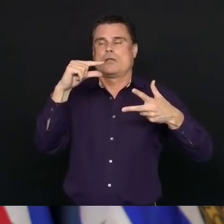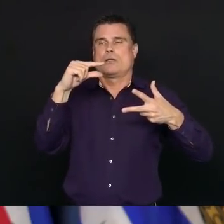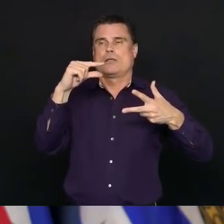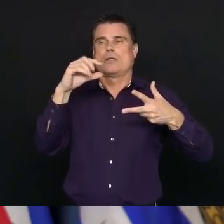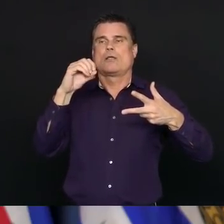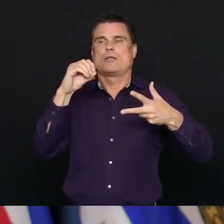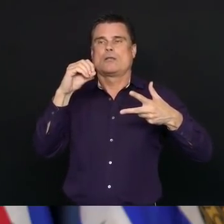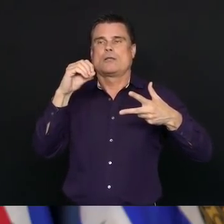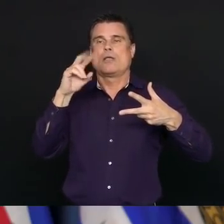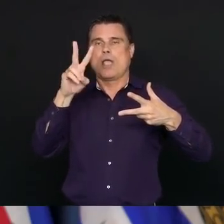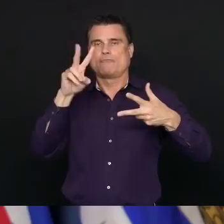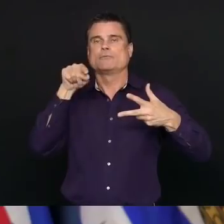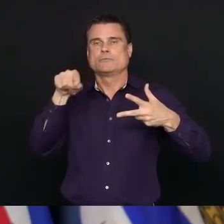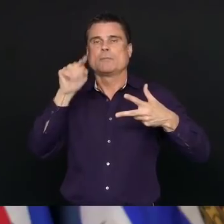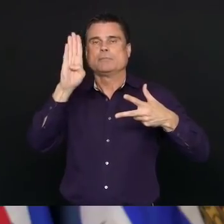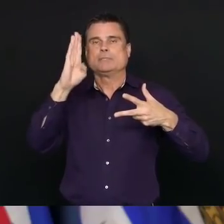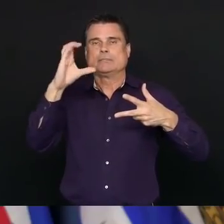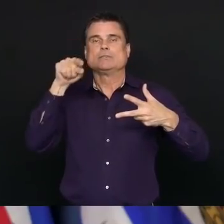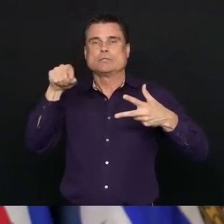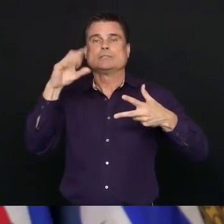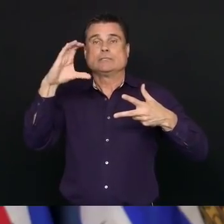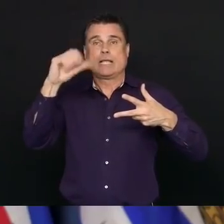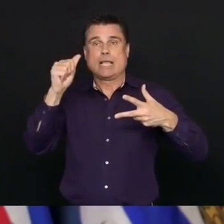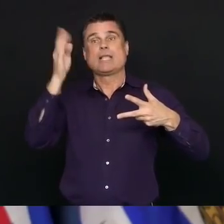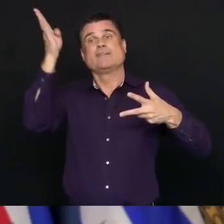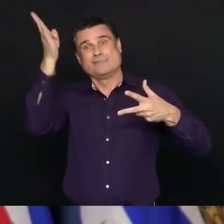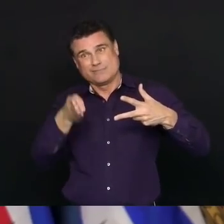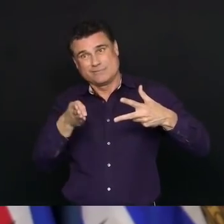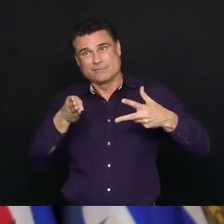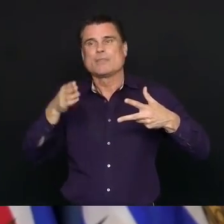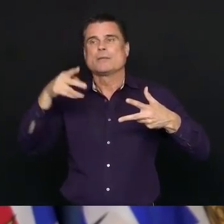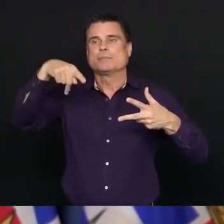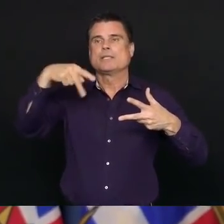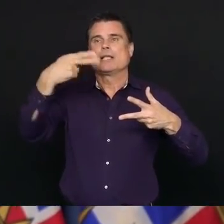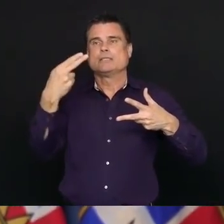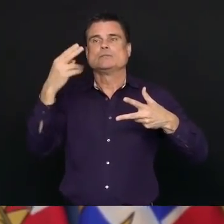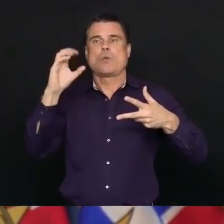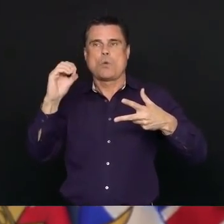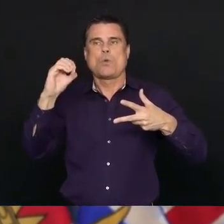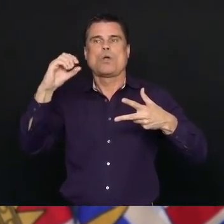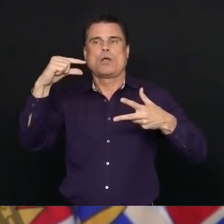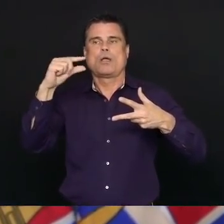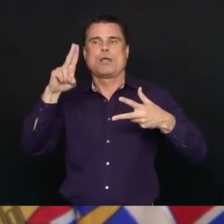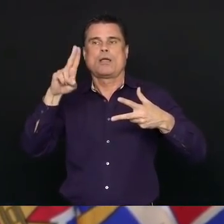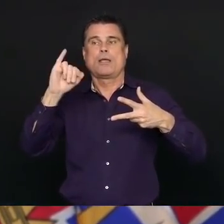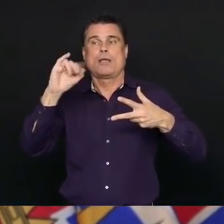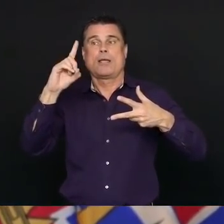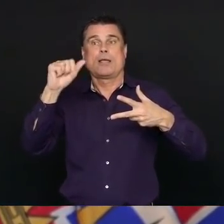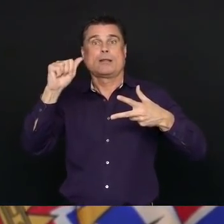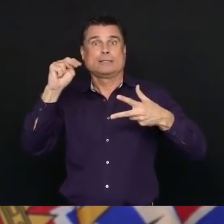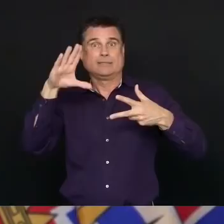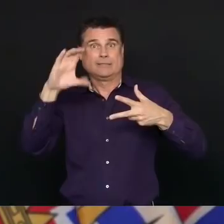Visit guv.BC/COVID-19 and for full listing of the provincial health officers ordered physic golf.GC.ca/PHO guidance.